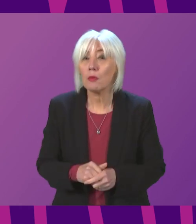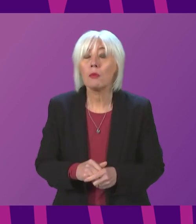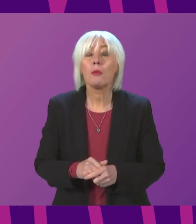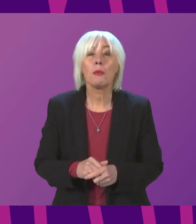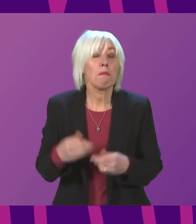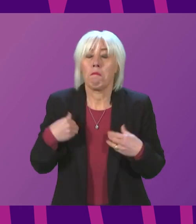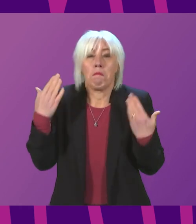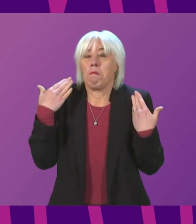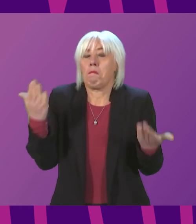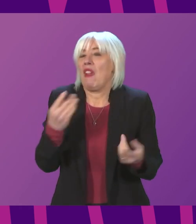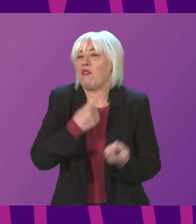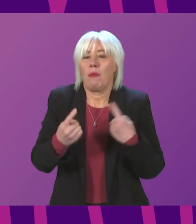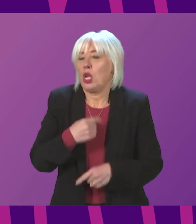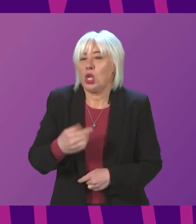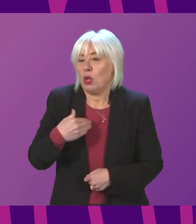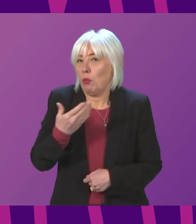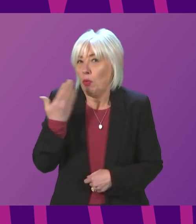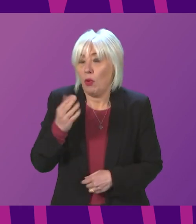I do not have that information to hand. I will check with Public Health Scotland to